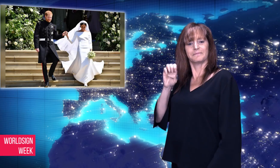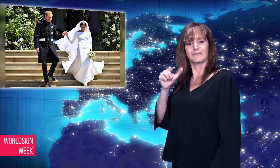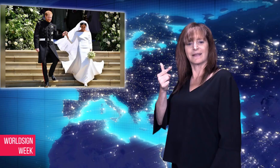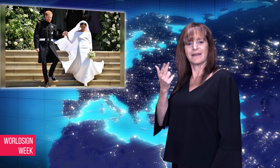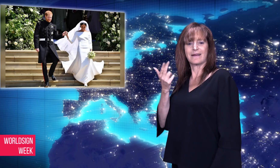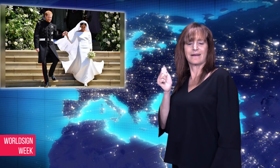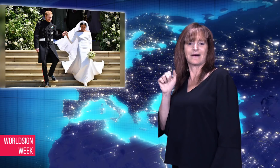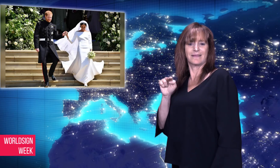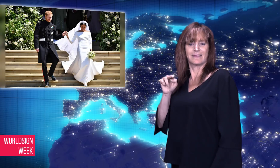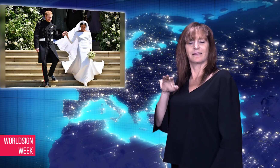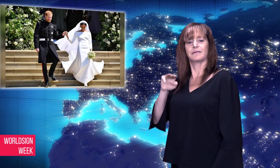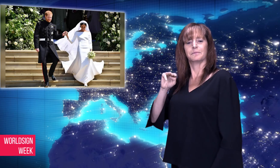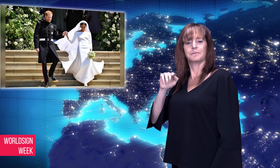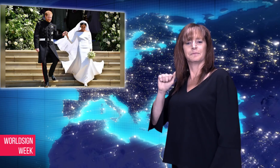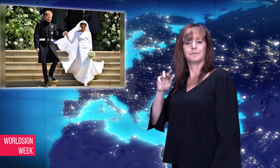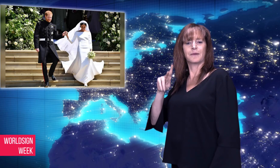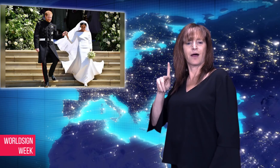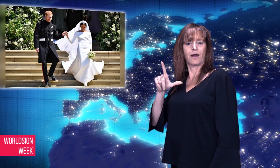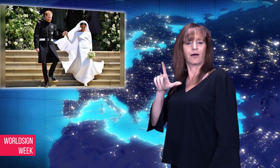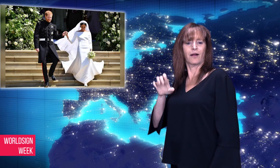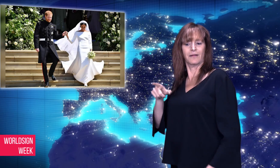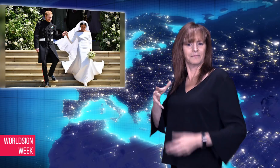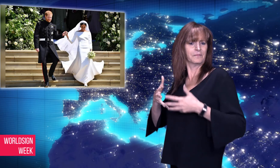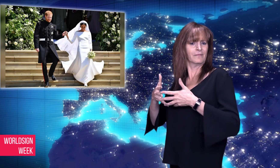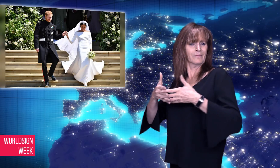American actress, and Prince Harry,